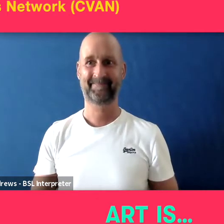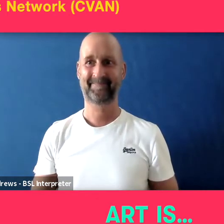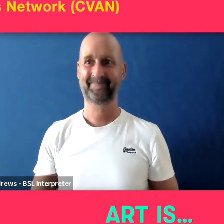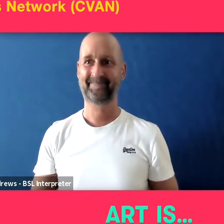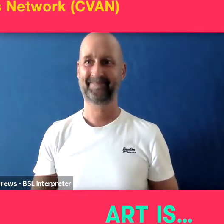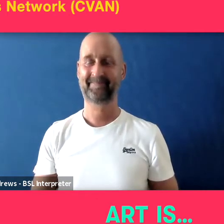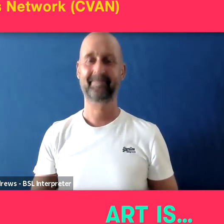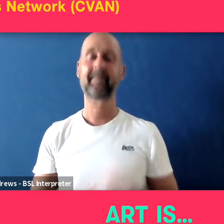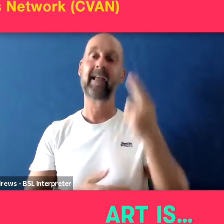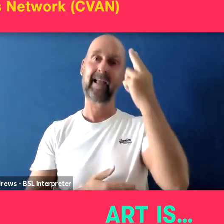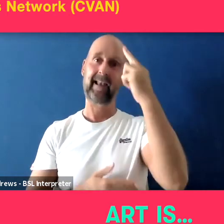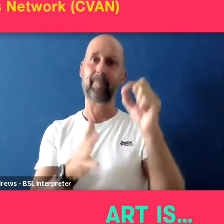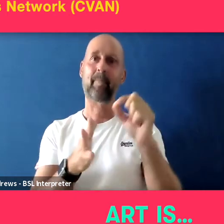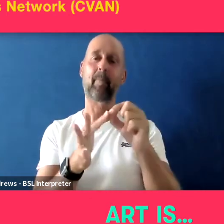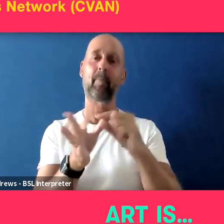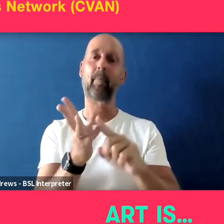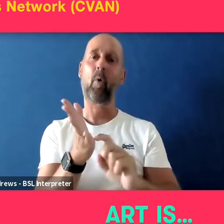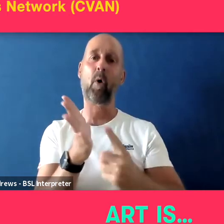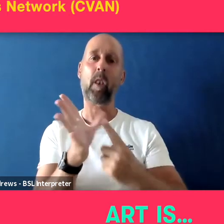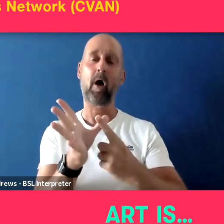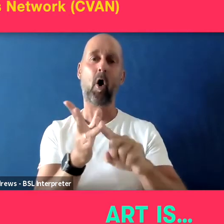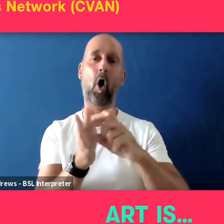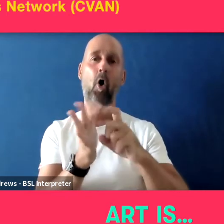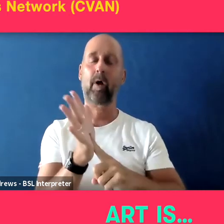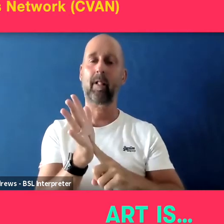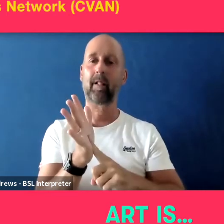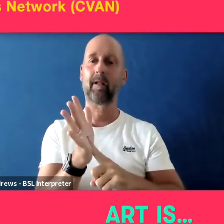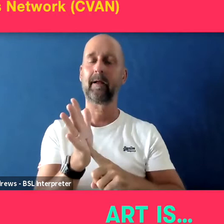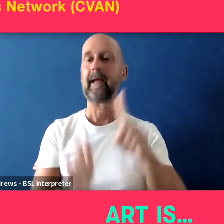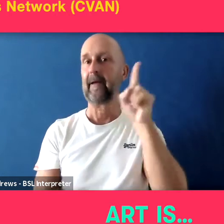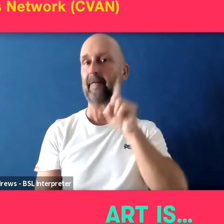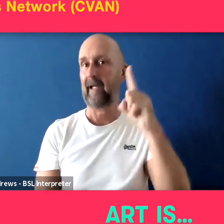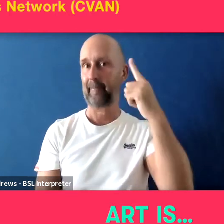My name is Paula Orrell - I am a white female with brown hair and a flowery shirt,